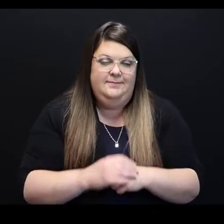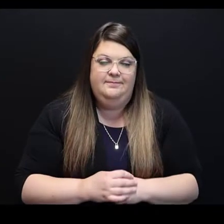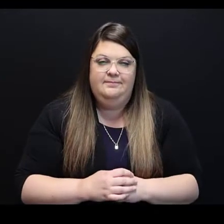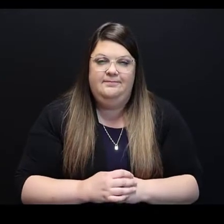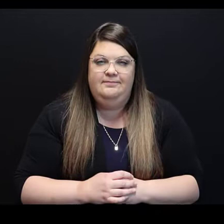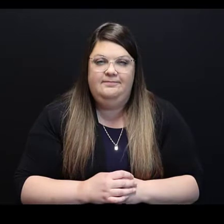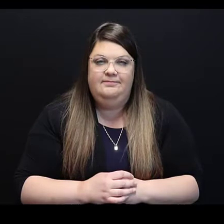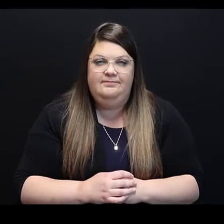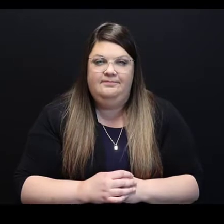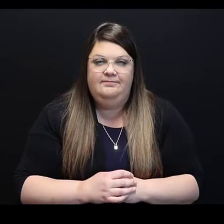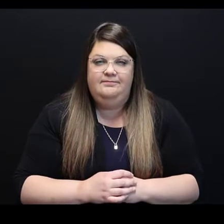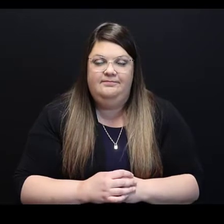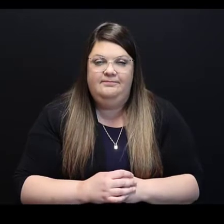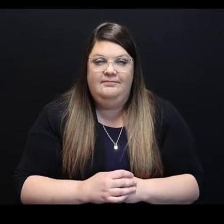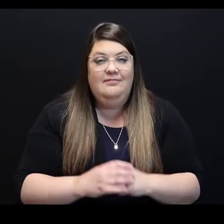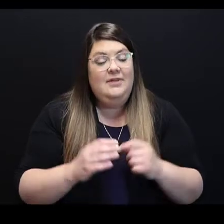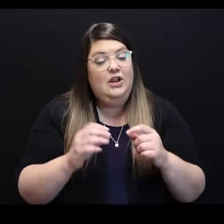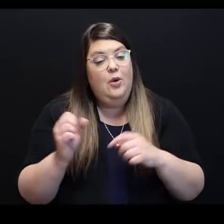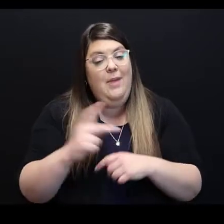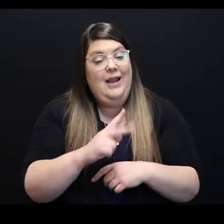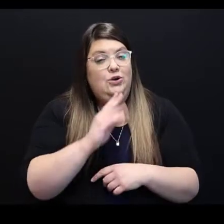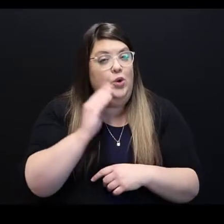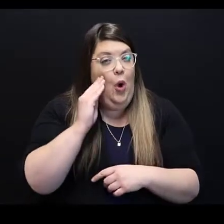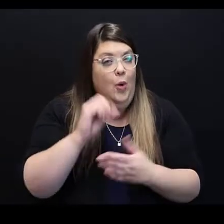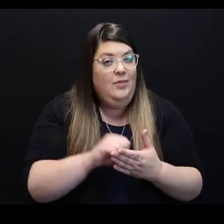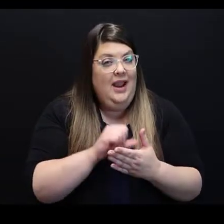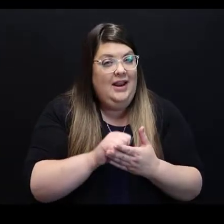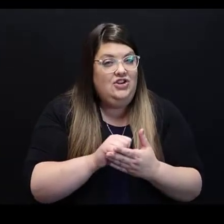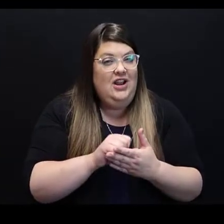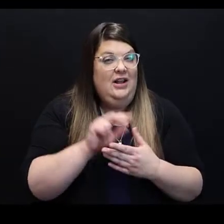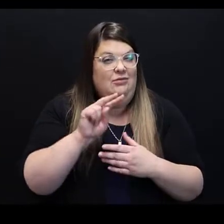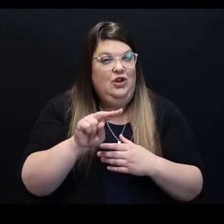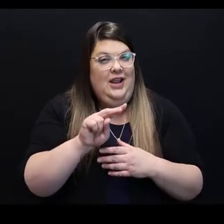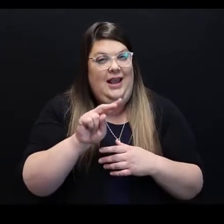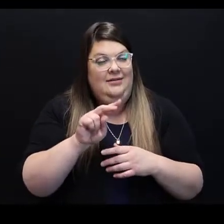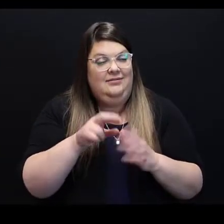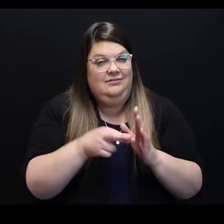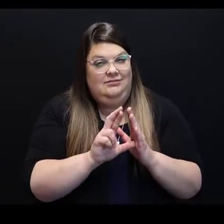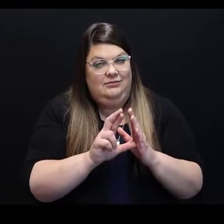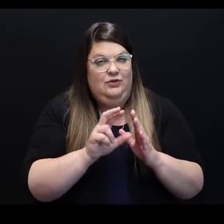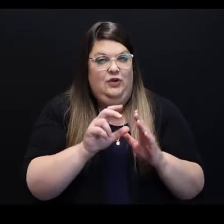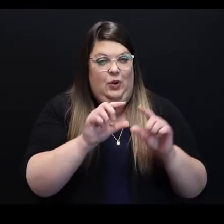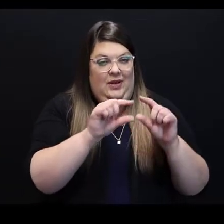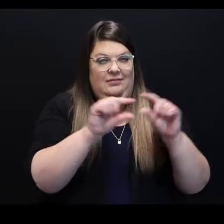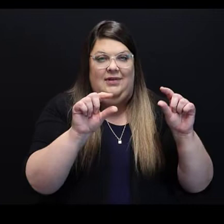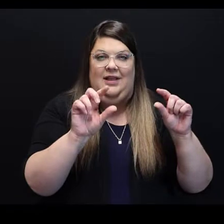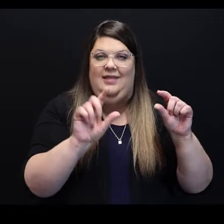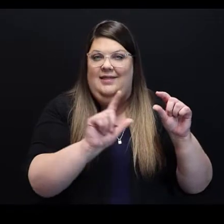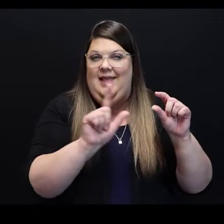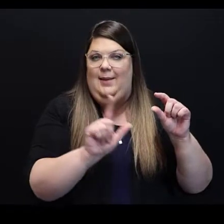Let's return to the home page and review the NCRTM library. Begin a search of the library on the home